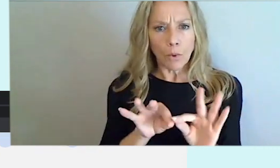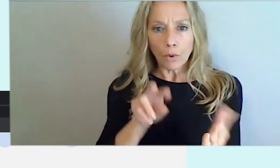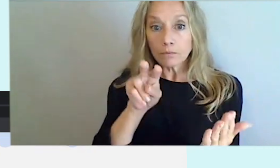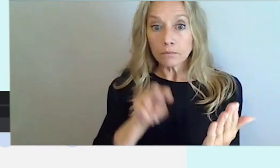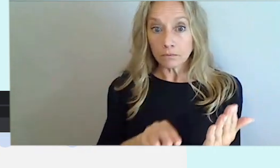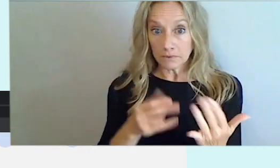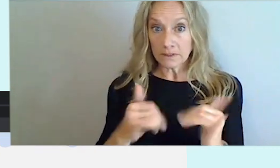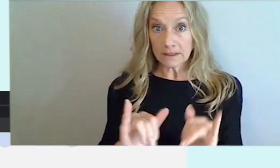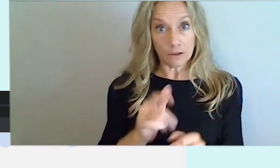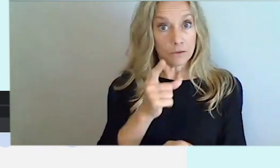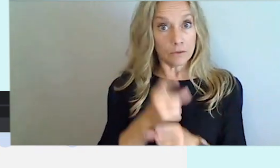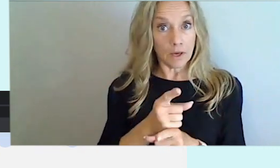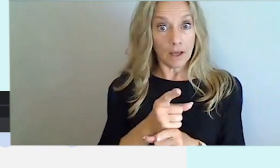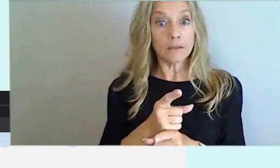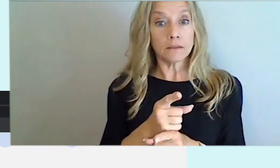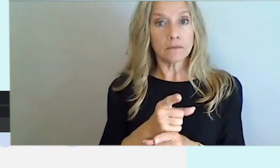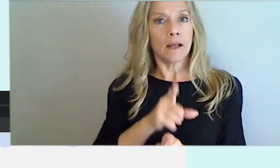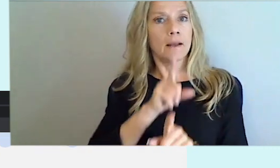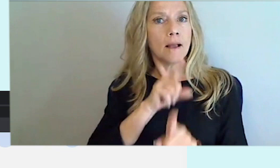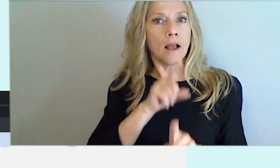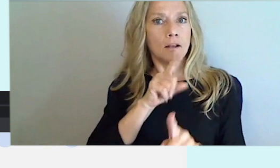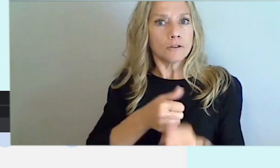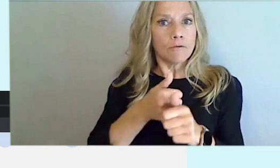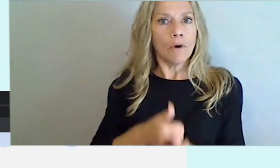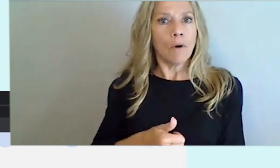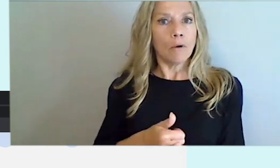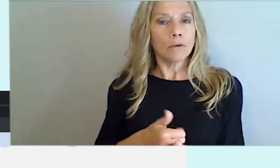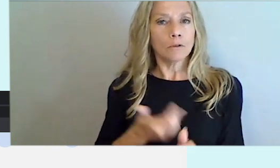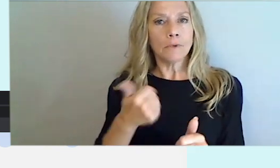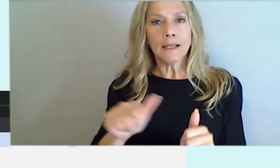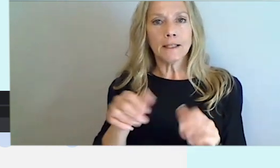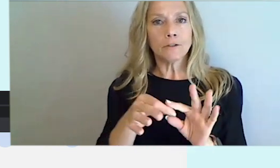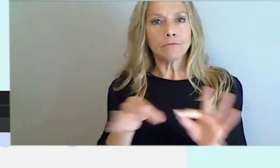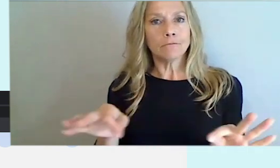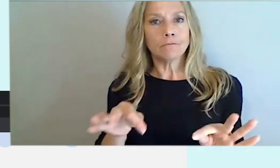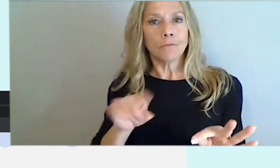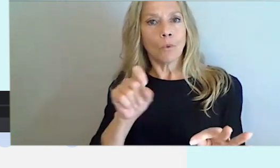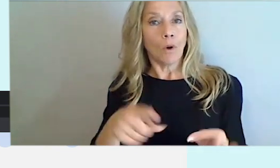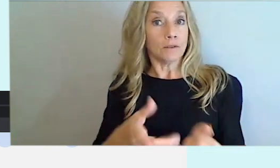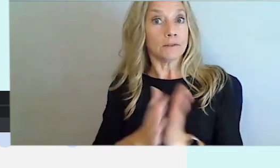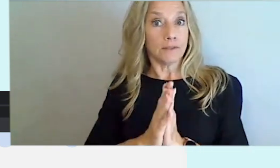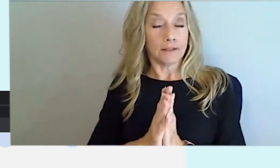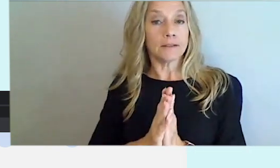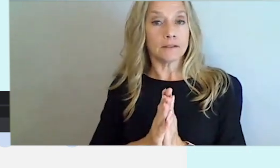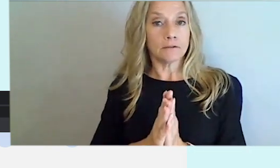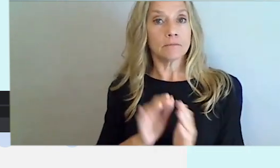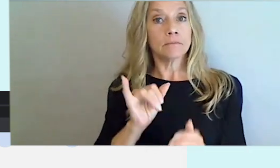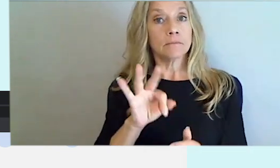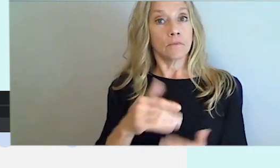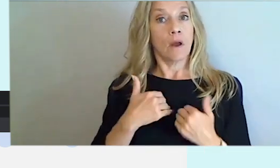and answer any required questions. If you have tax dependents outside of the household